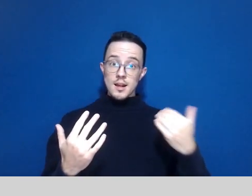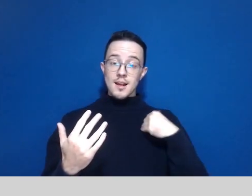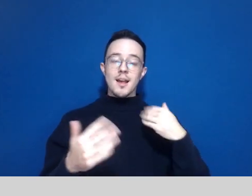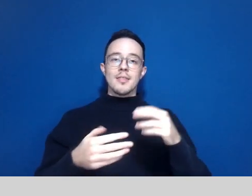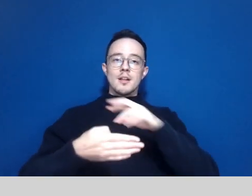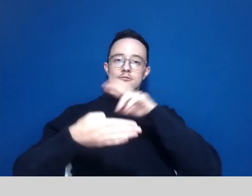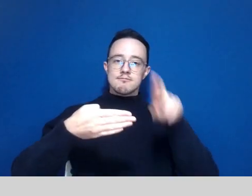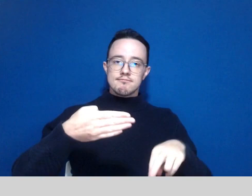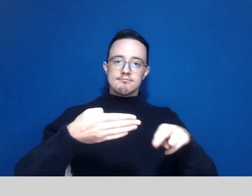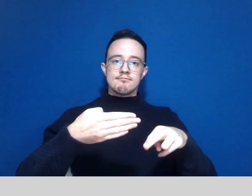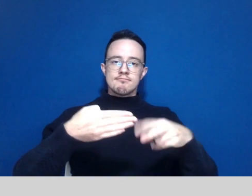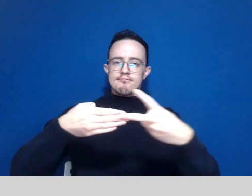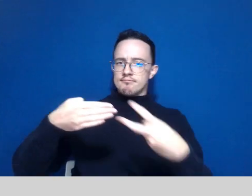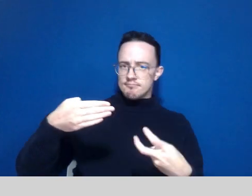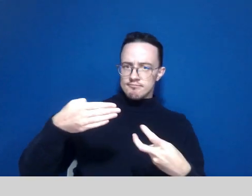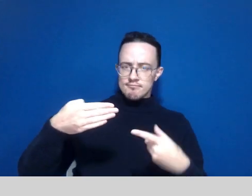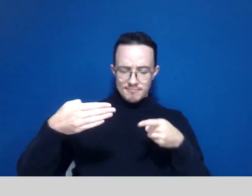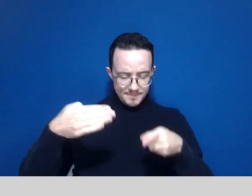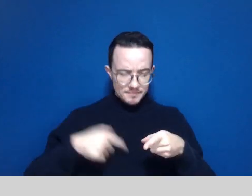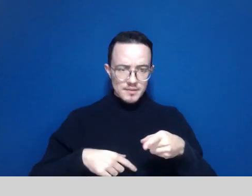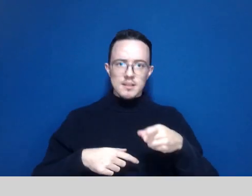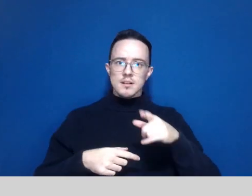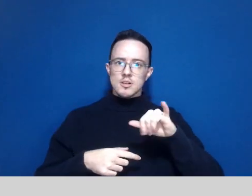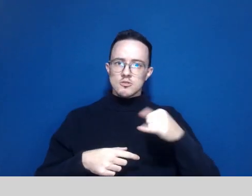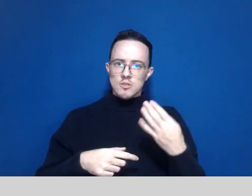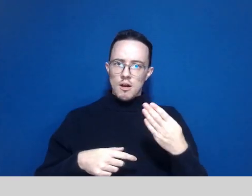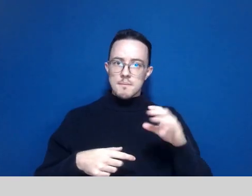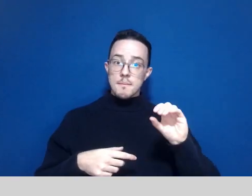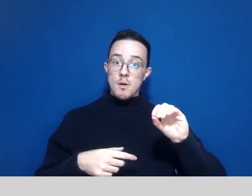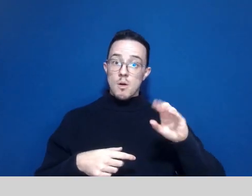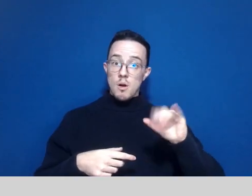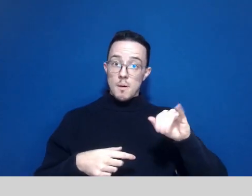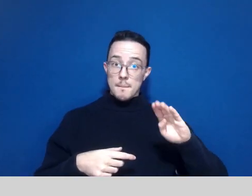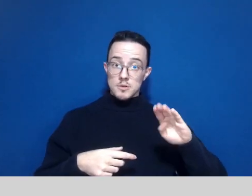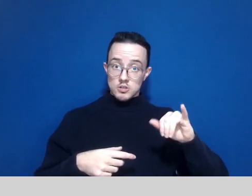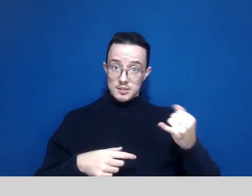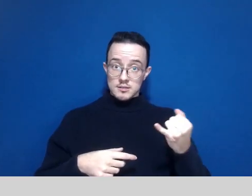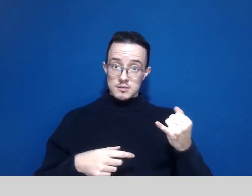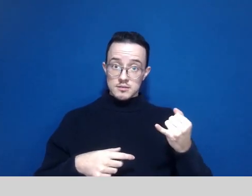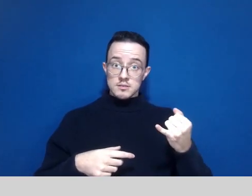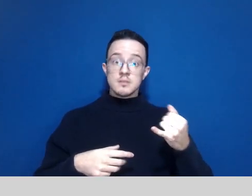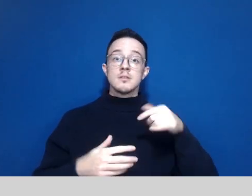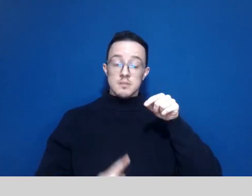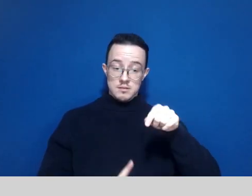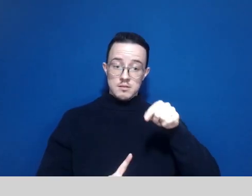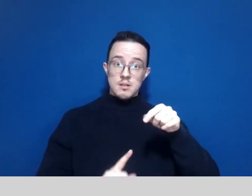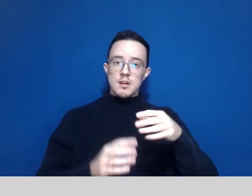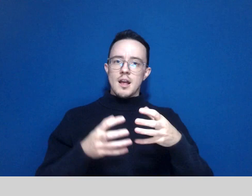that you then have to manipulate into some type of transcription file. Now we haven't even covered